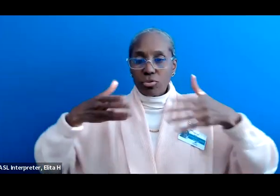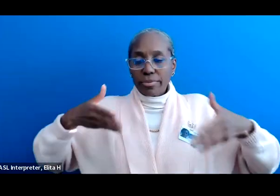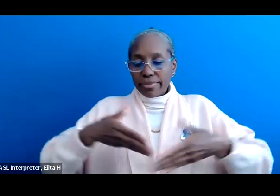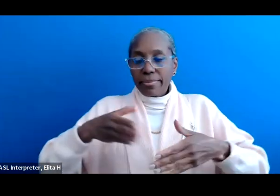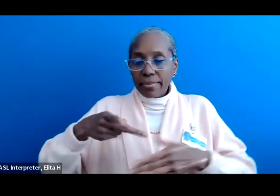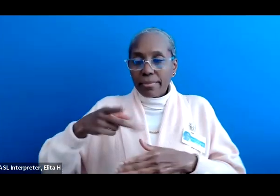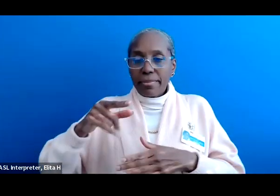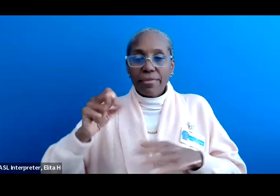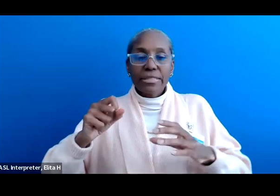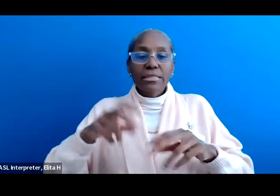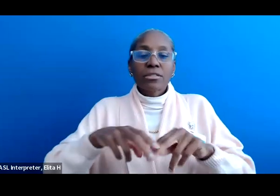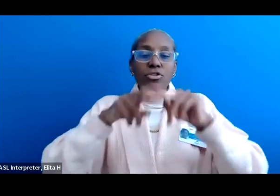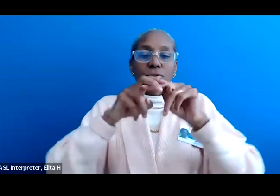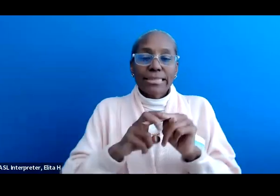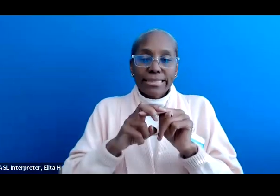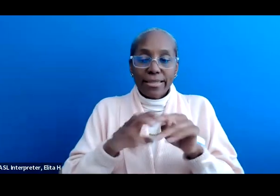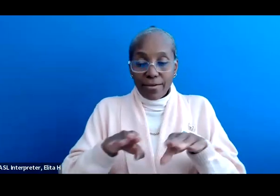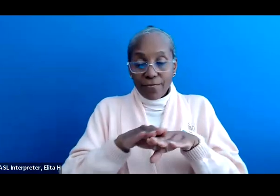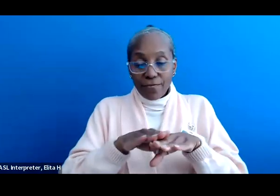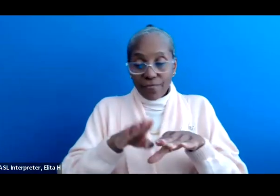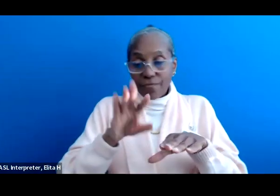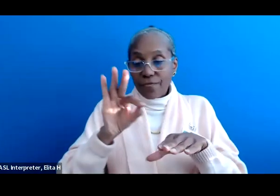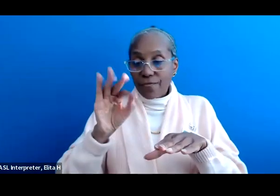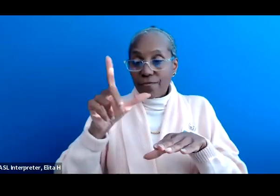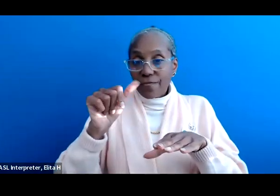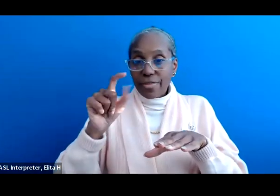When you're sitting on that kind of flat cushion, not like a more